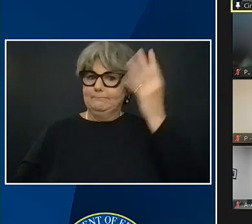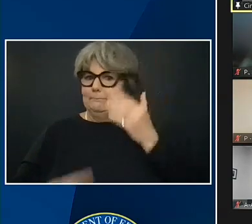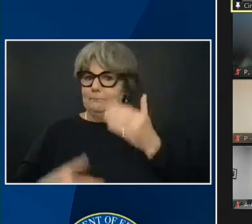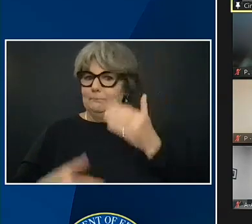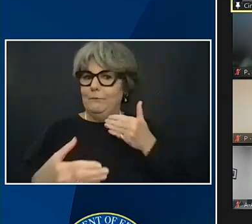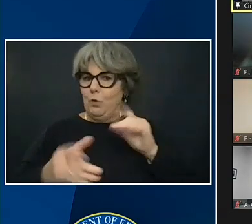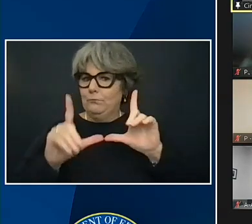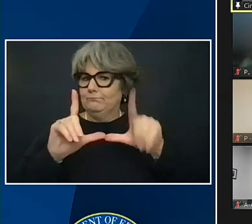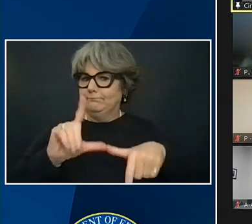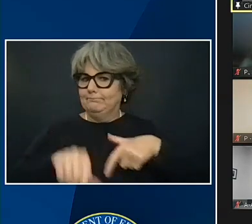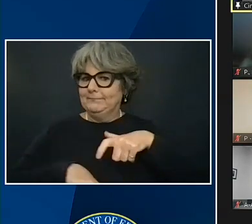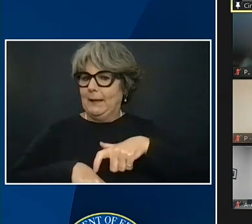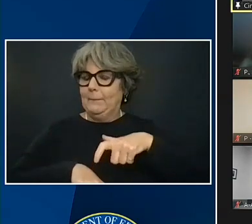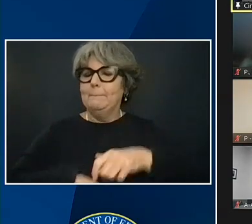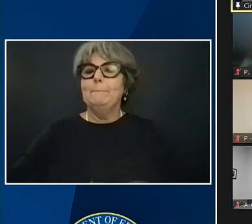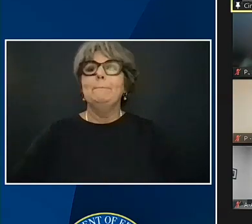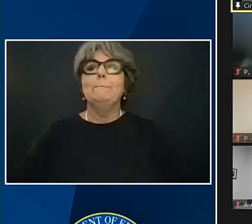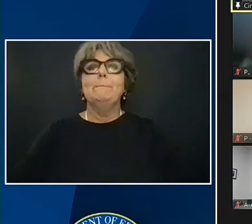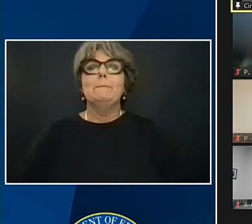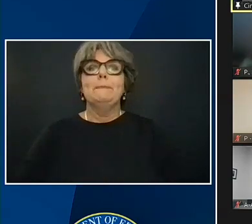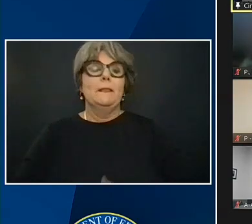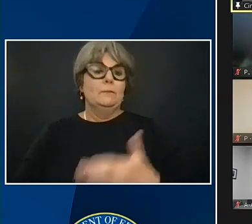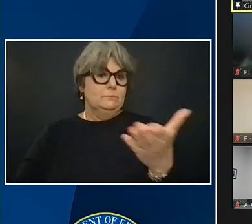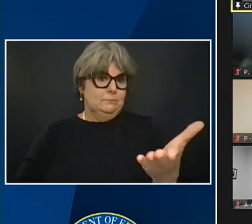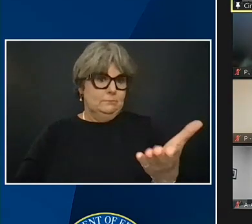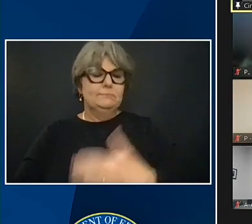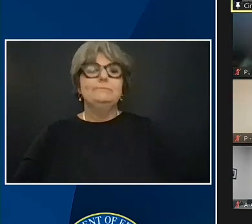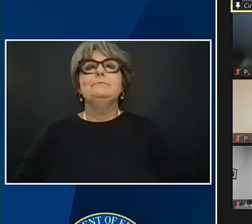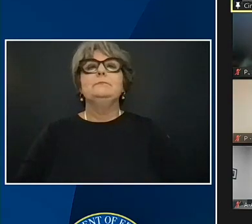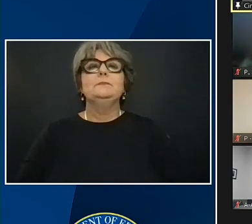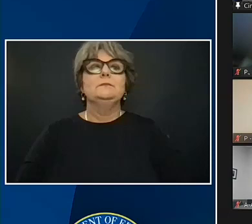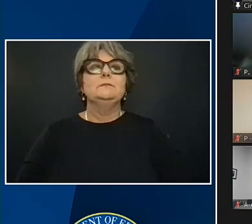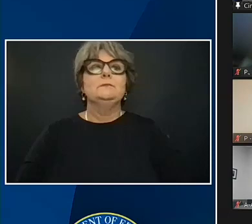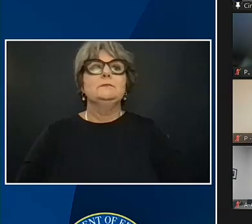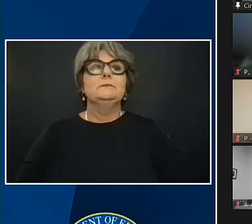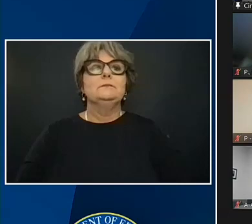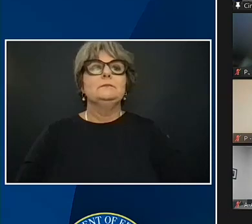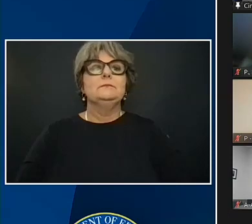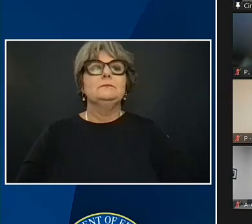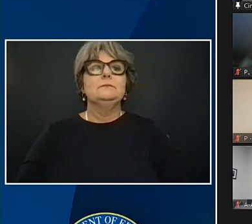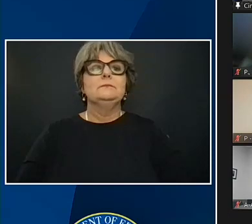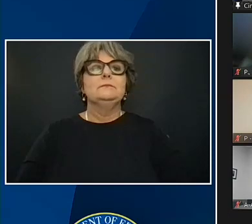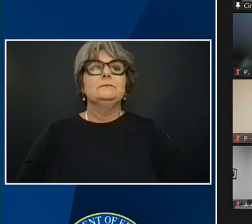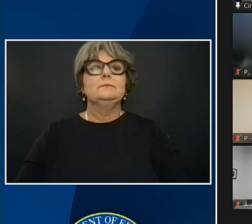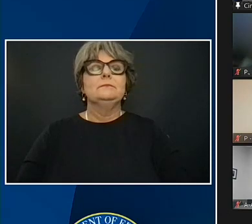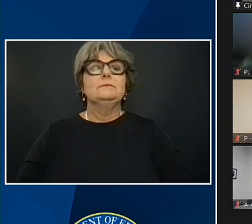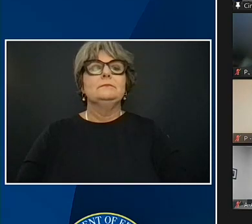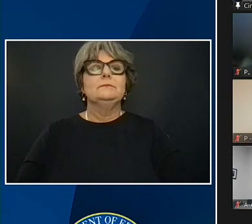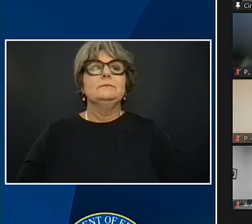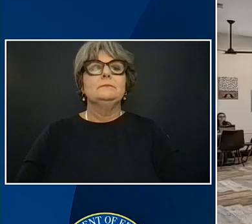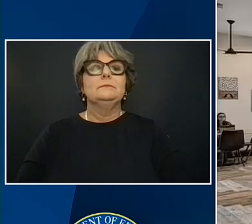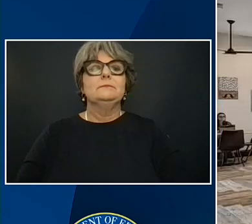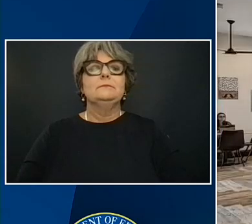that time. With that, please begin. Okay. Thank you very much. Ladies and gentlemen, esteemed colleagues